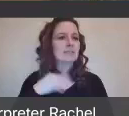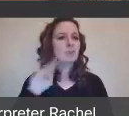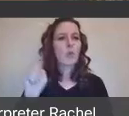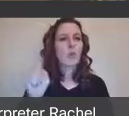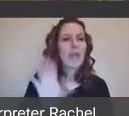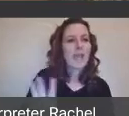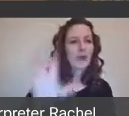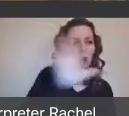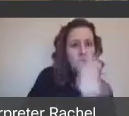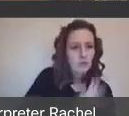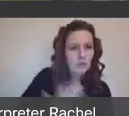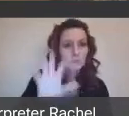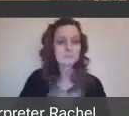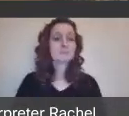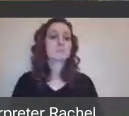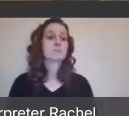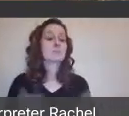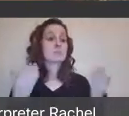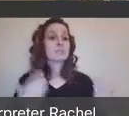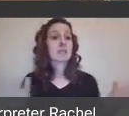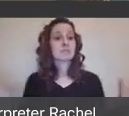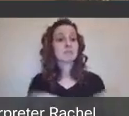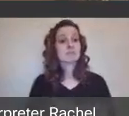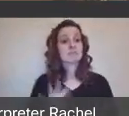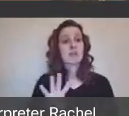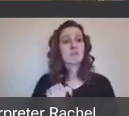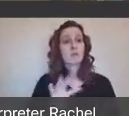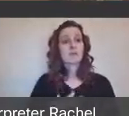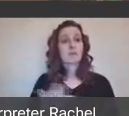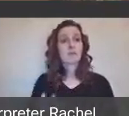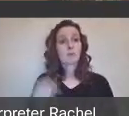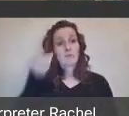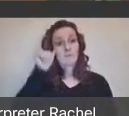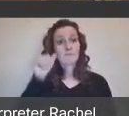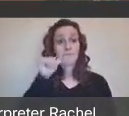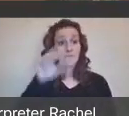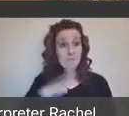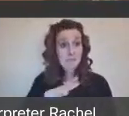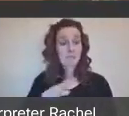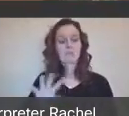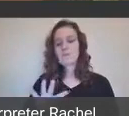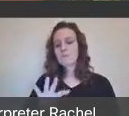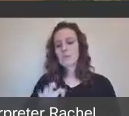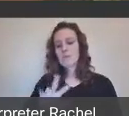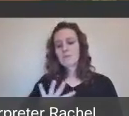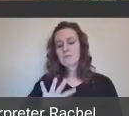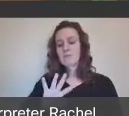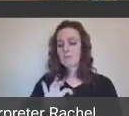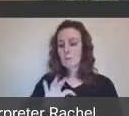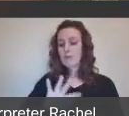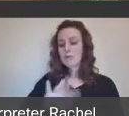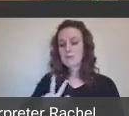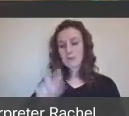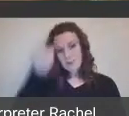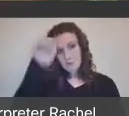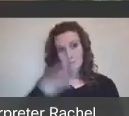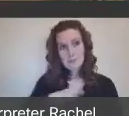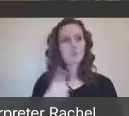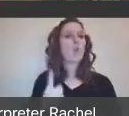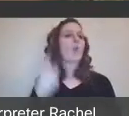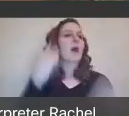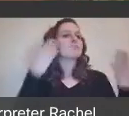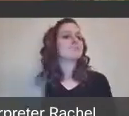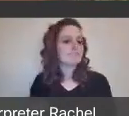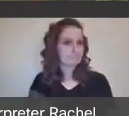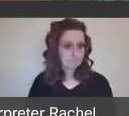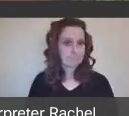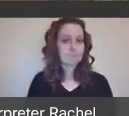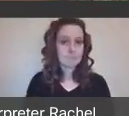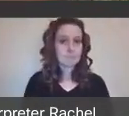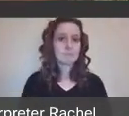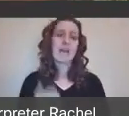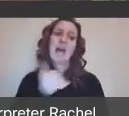Today we have 444 females and 453 males and one unknown. I am very sorry to confirm that